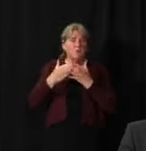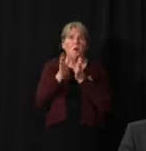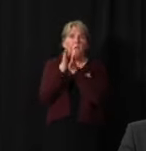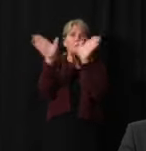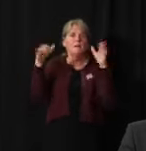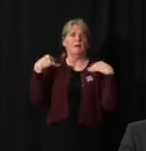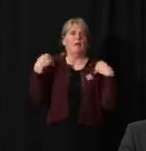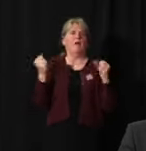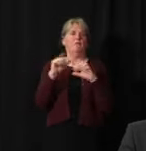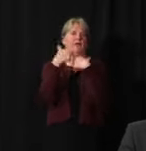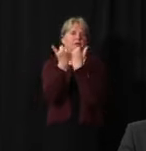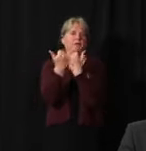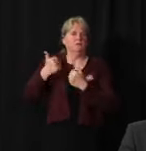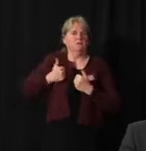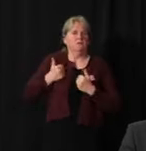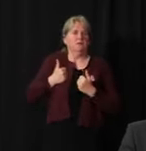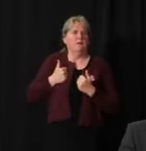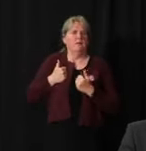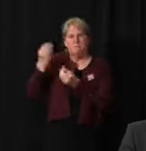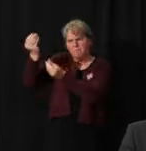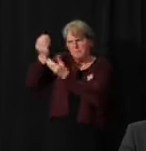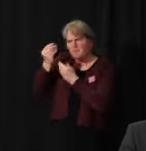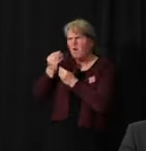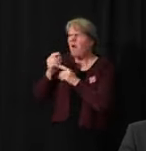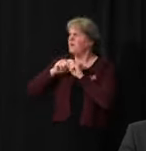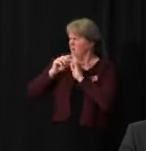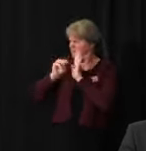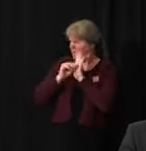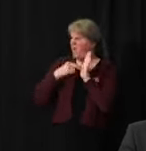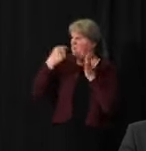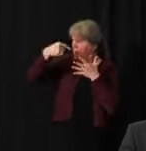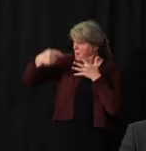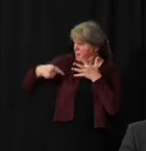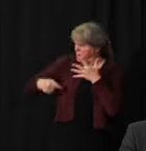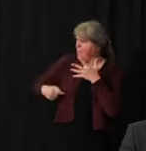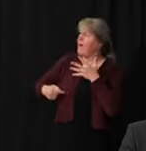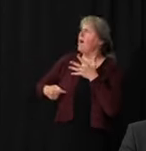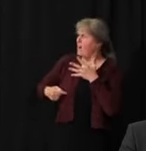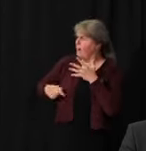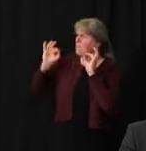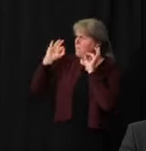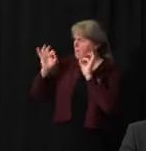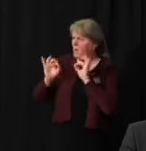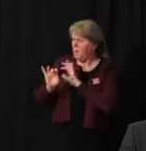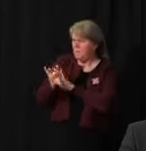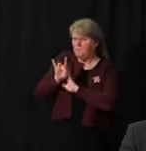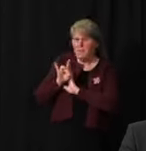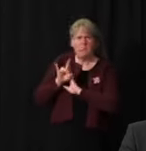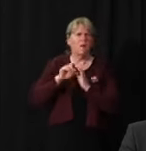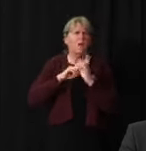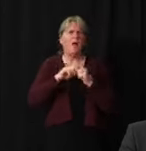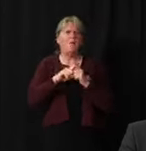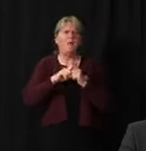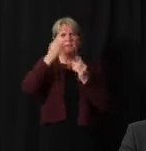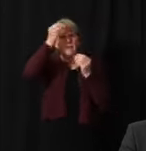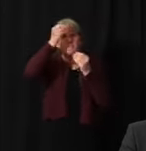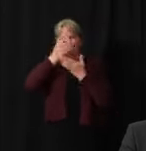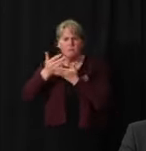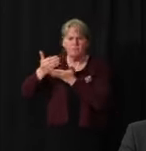technical modelling capacity. Or the public health agency of Canada. Then we collect the data to feed